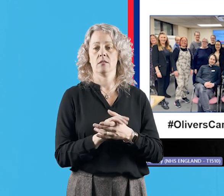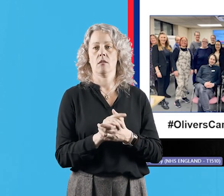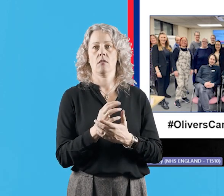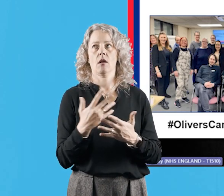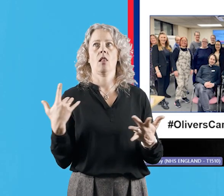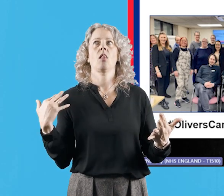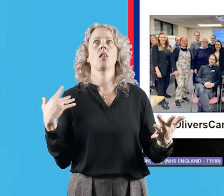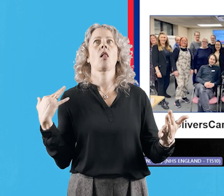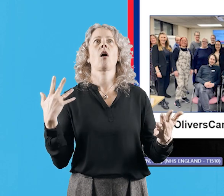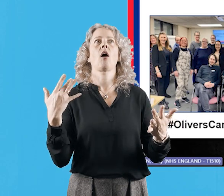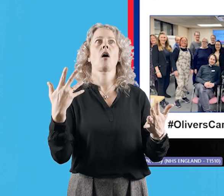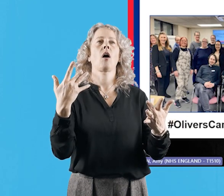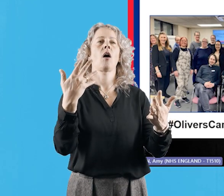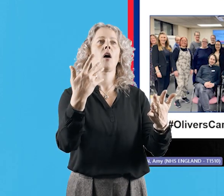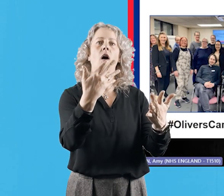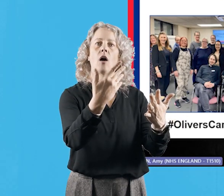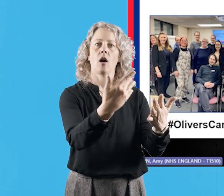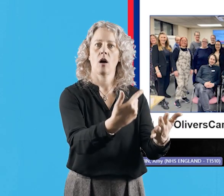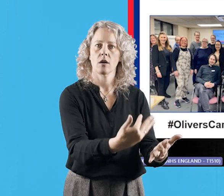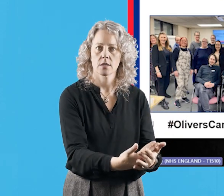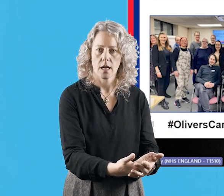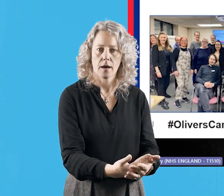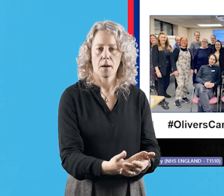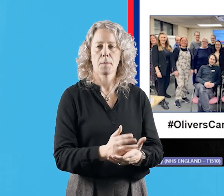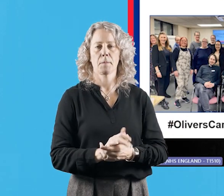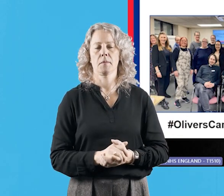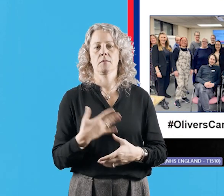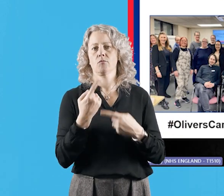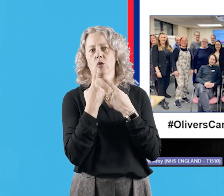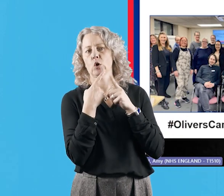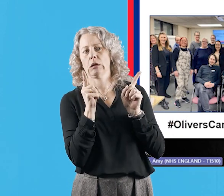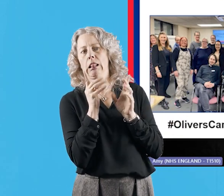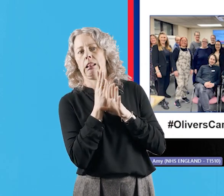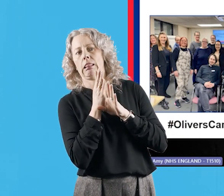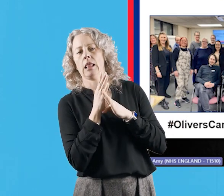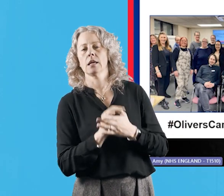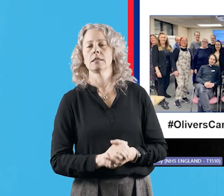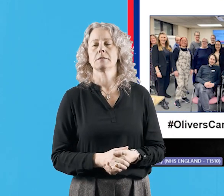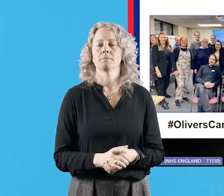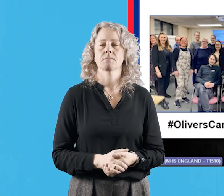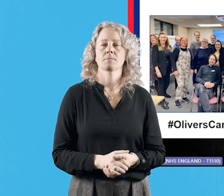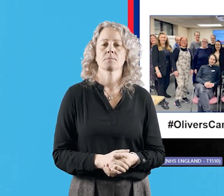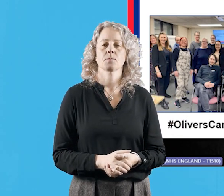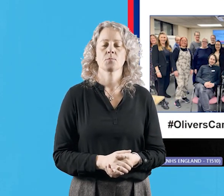health service for too many years to probably own up on this call but